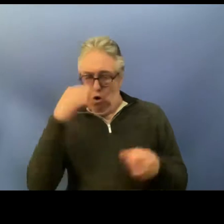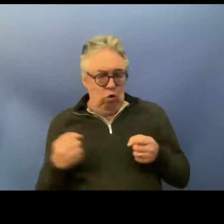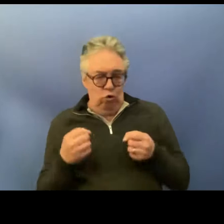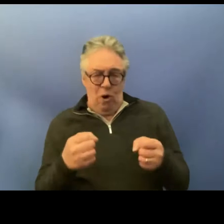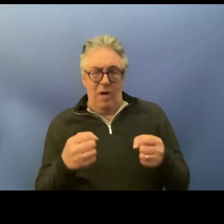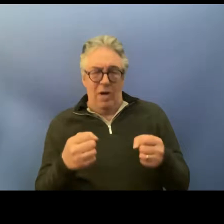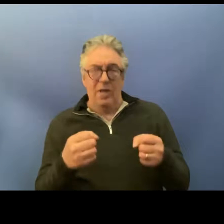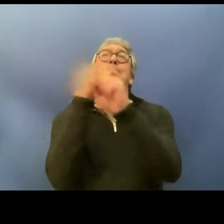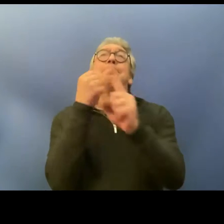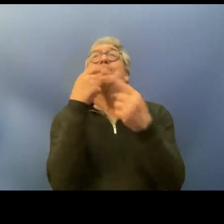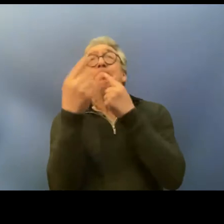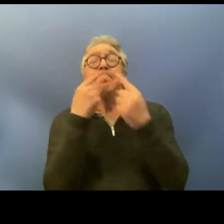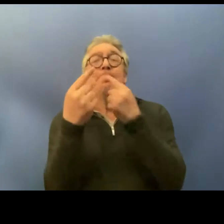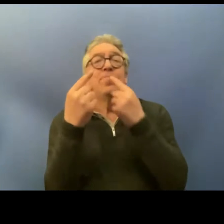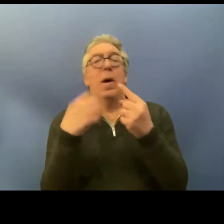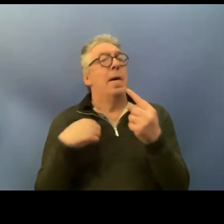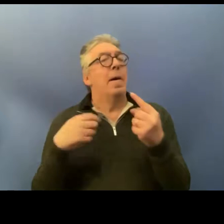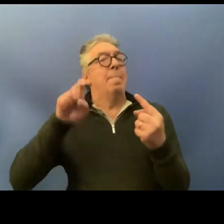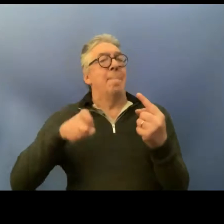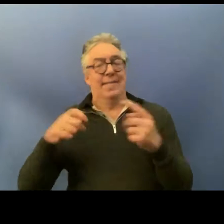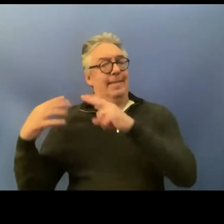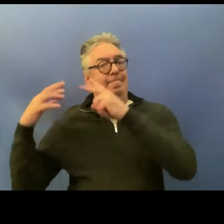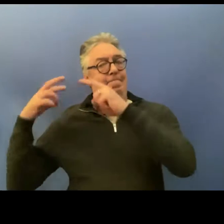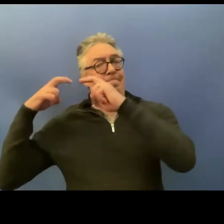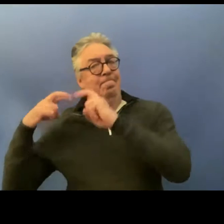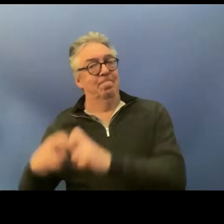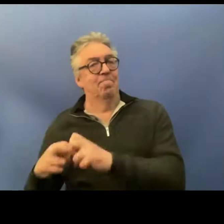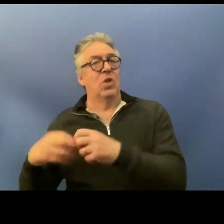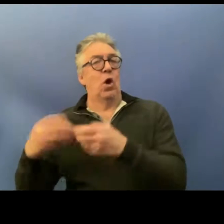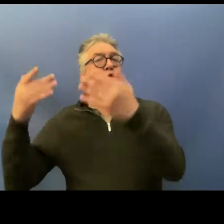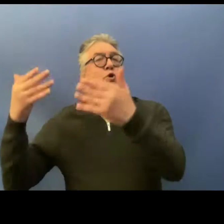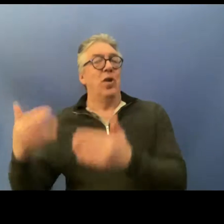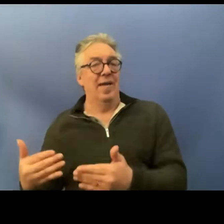the data and disability agenda.